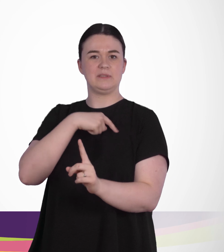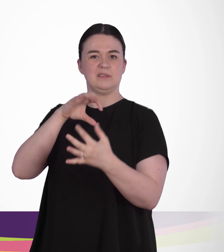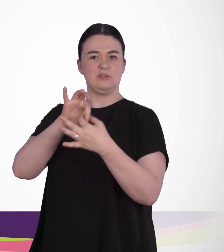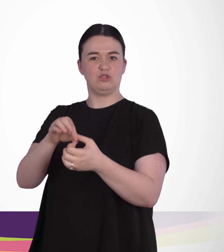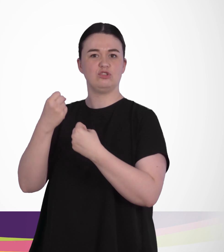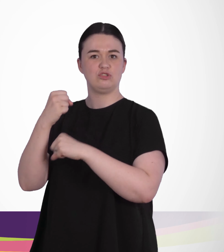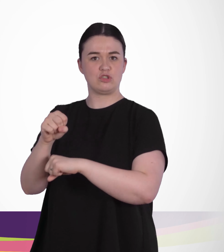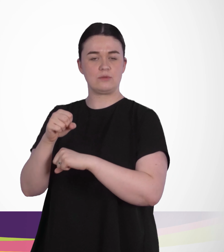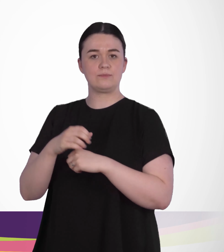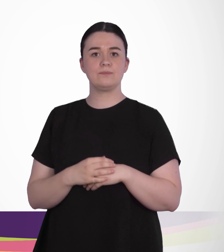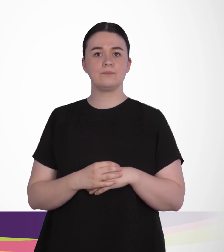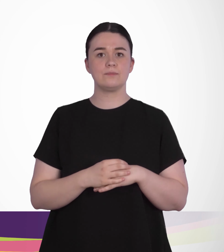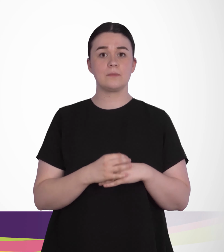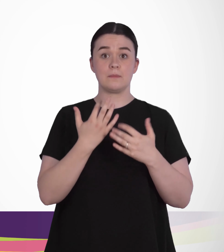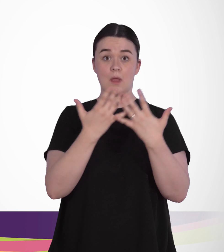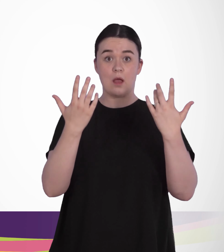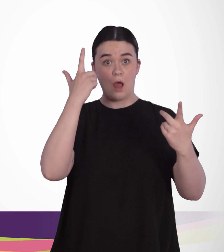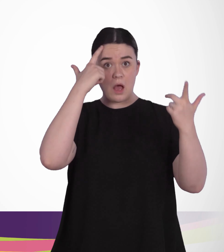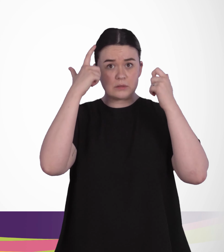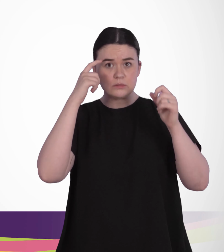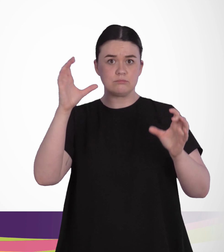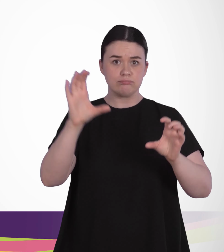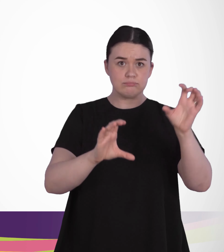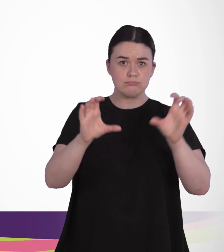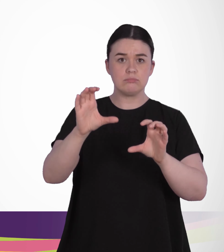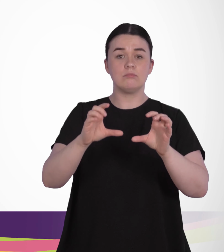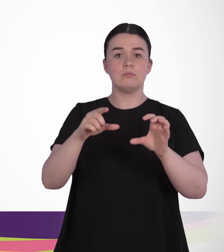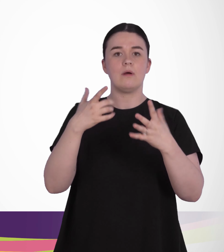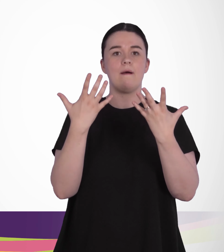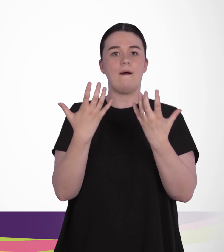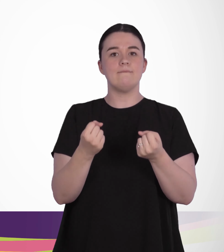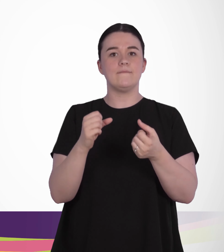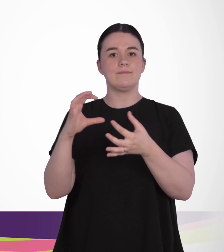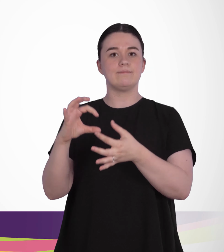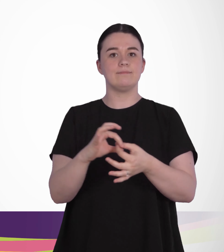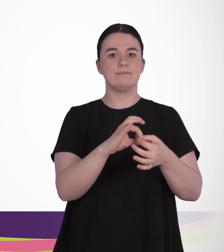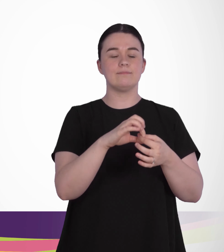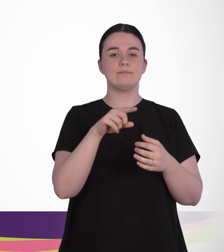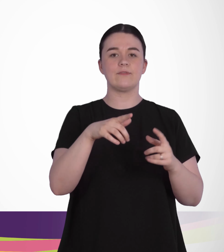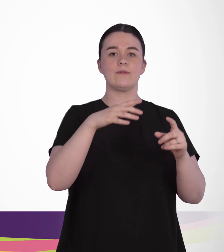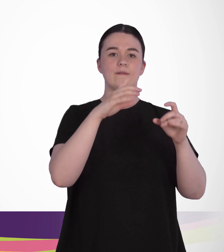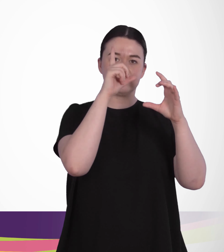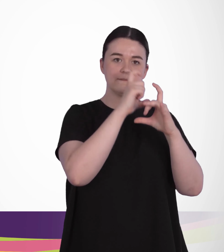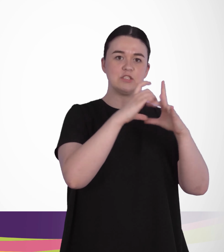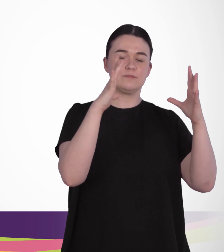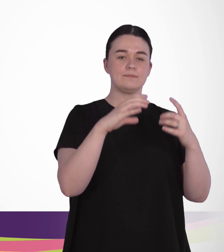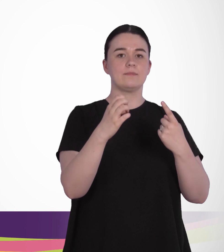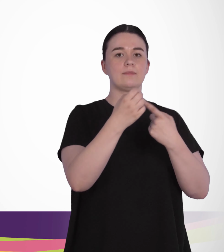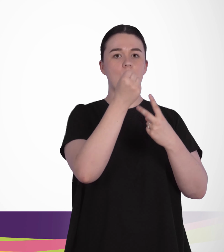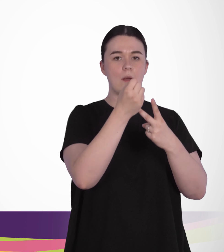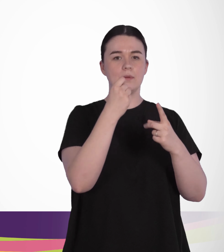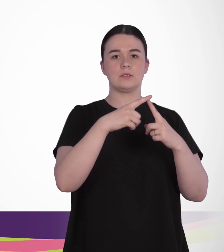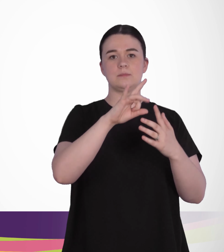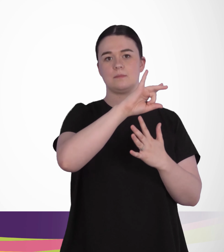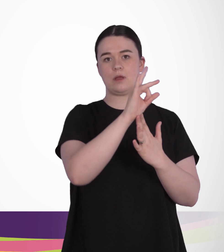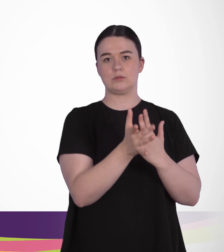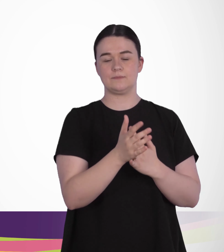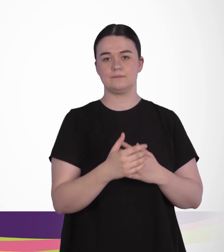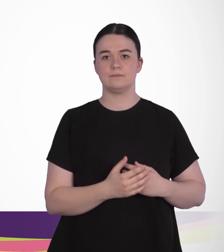Many of these ideas were also raised in the context of the vision, outcomes and priorities.